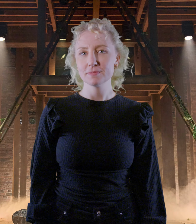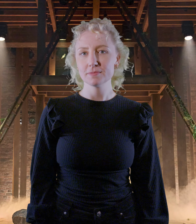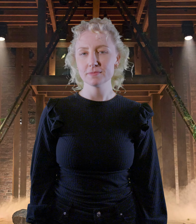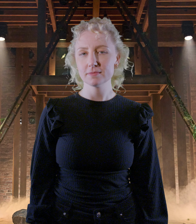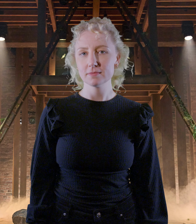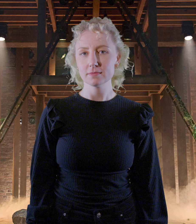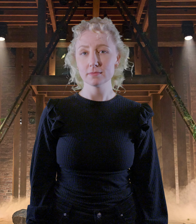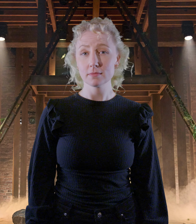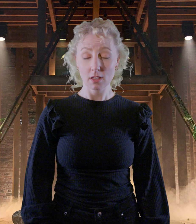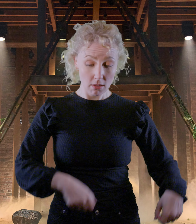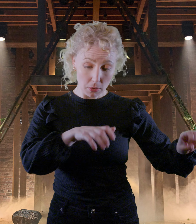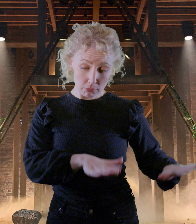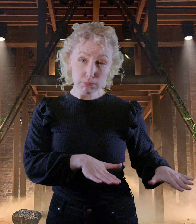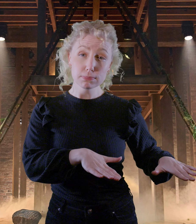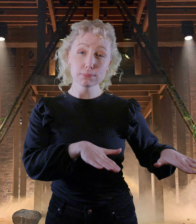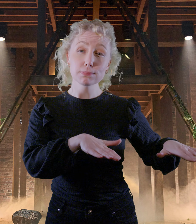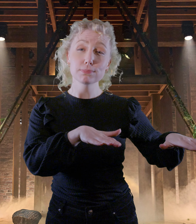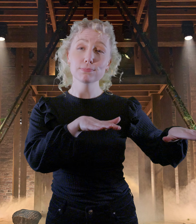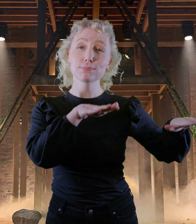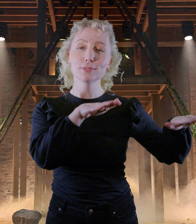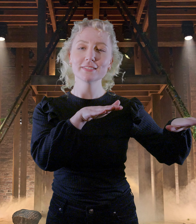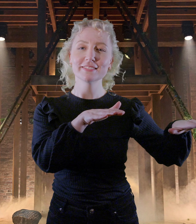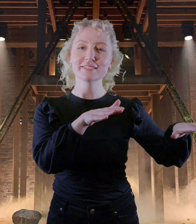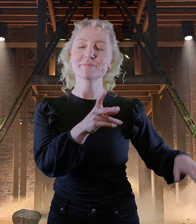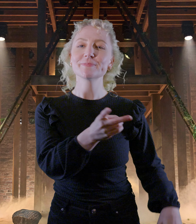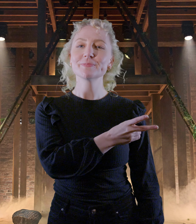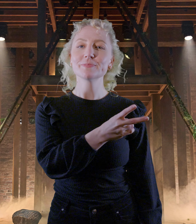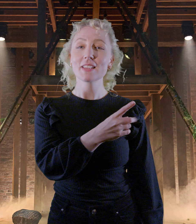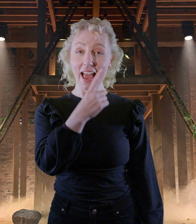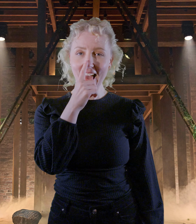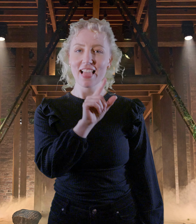Time passes and soon Judith and Hamnet are 11